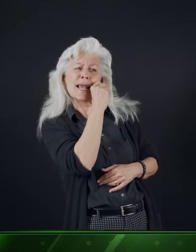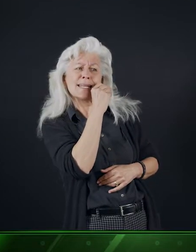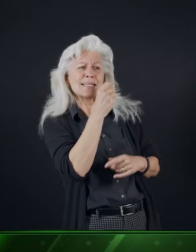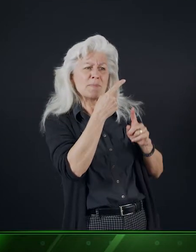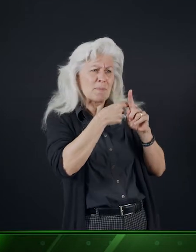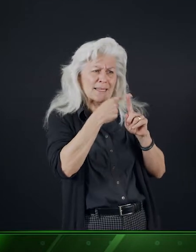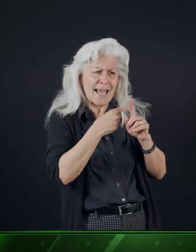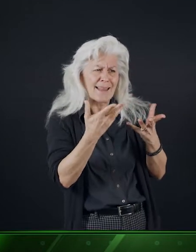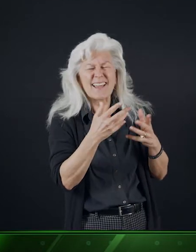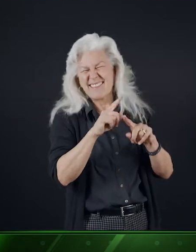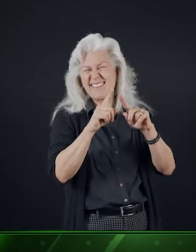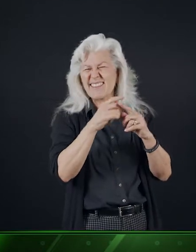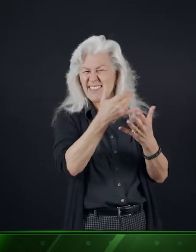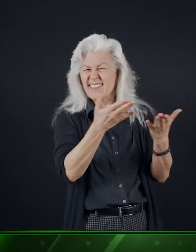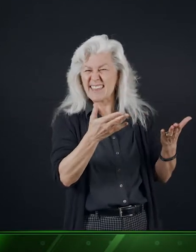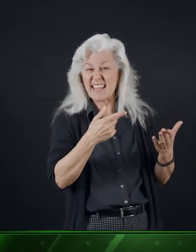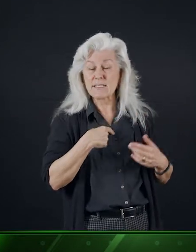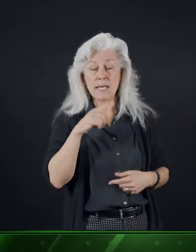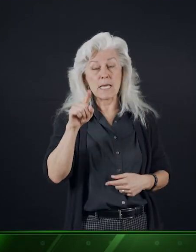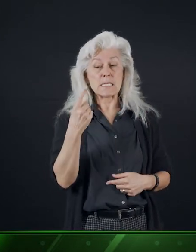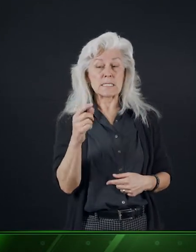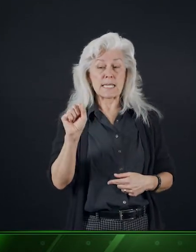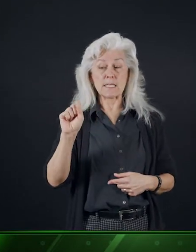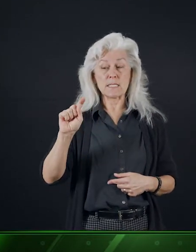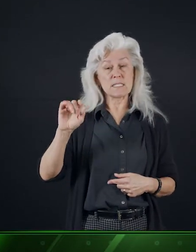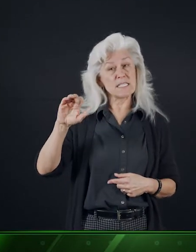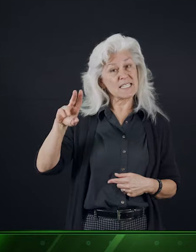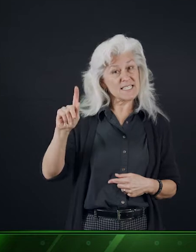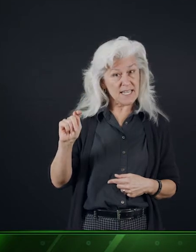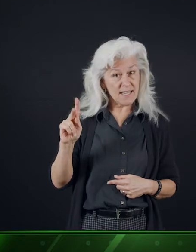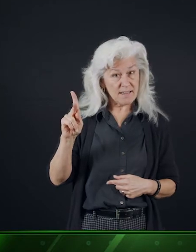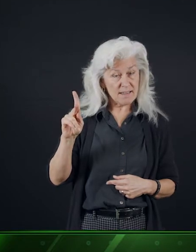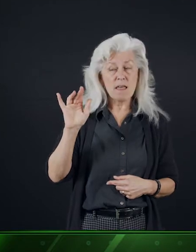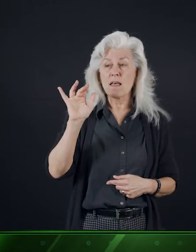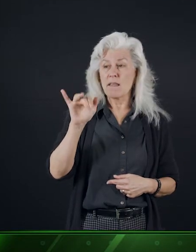Single Stick came about after conversations with special effects and Microsoft research